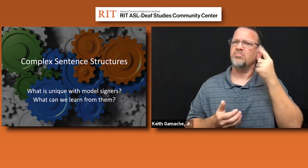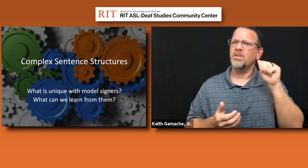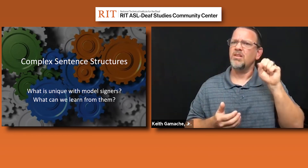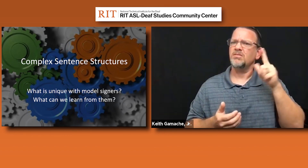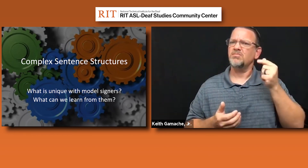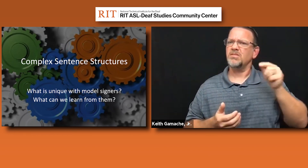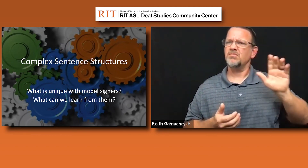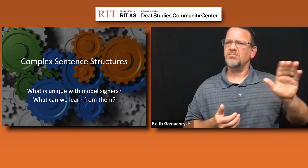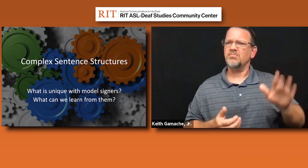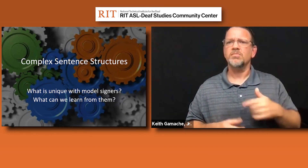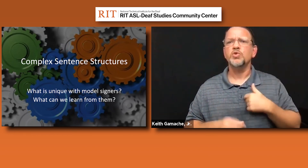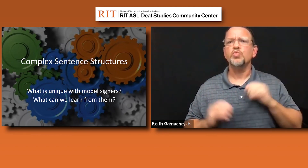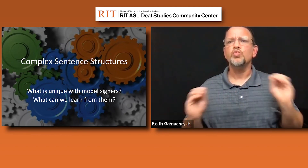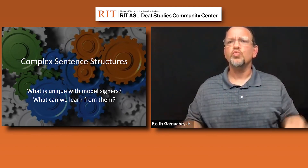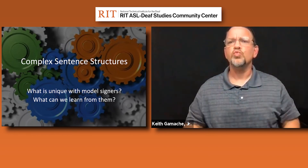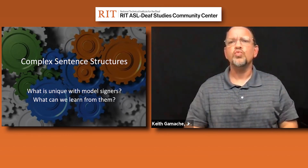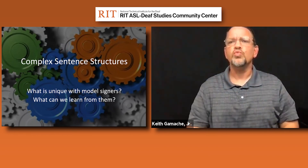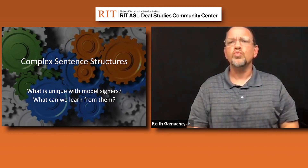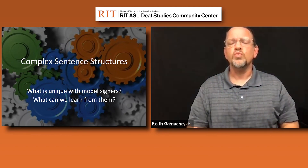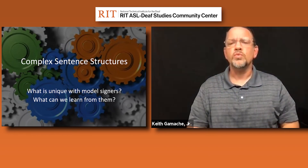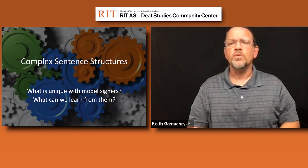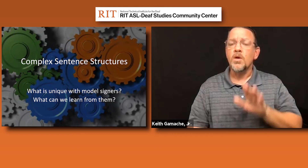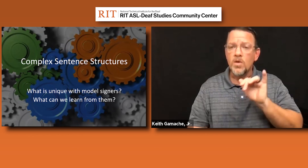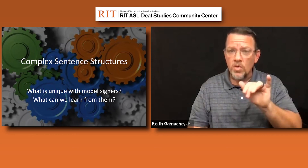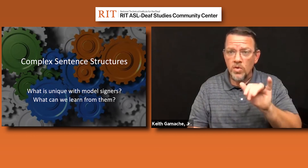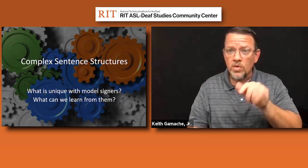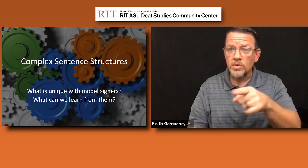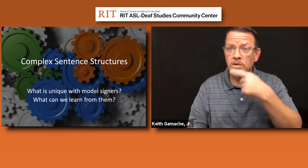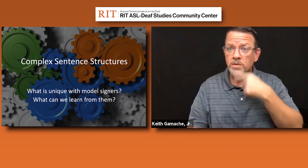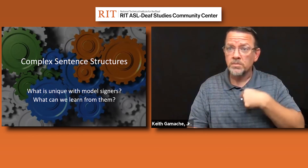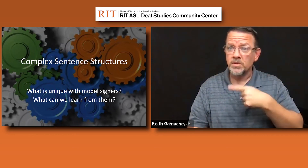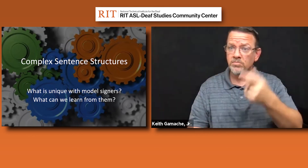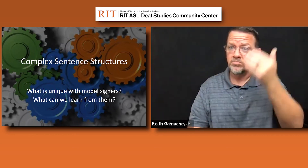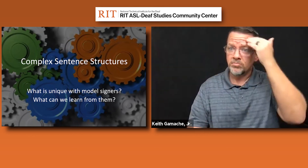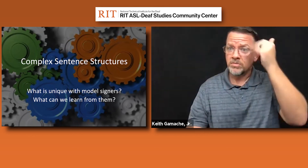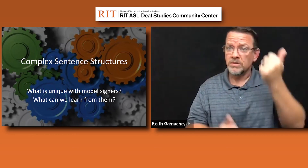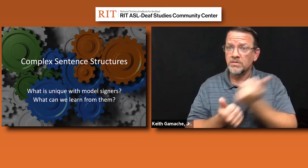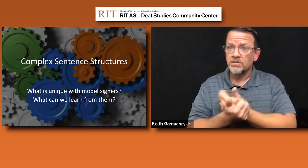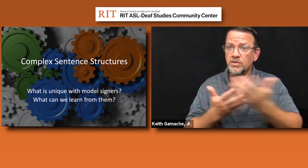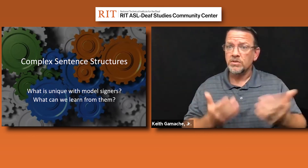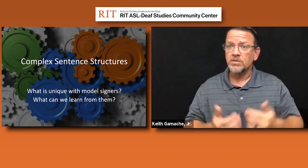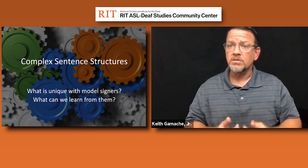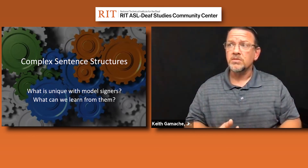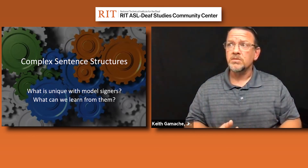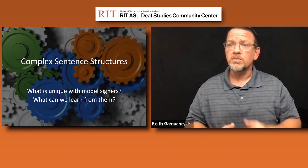"Do you have any areas of interest, anything that you're curious about with ASL?" And they said that they didn't have anything, so I said,